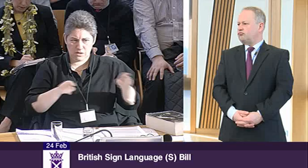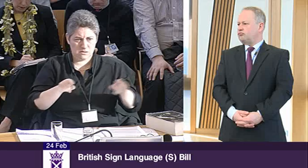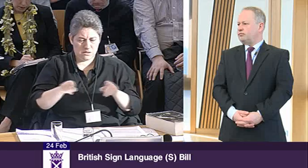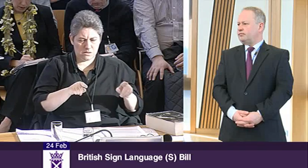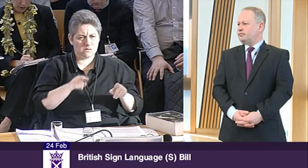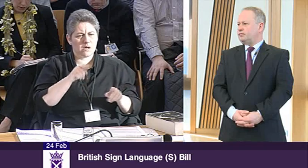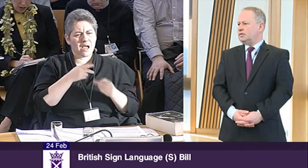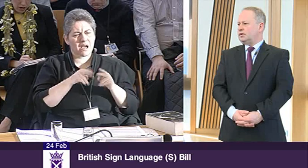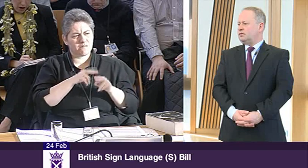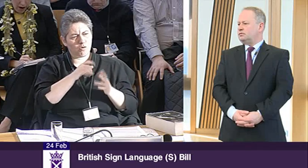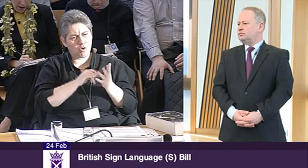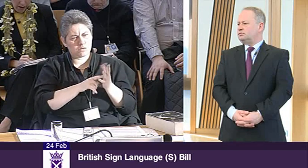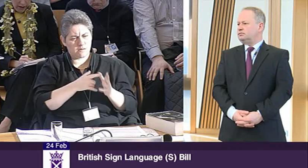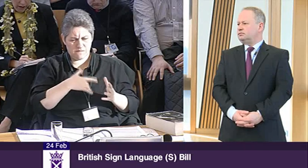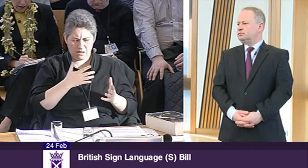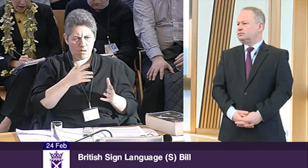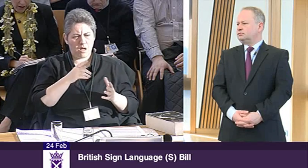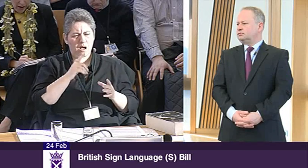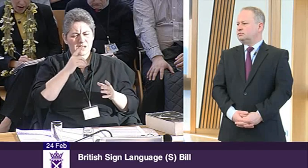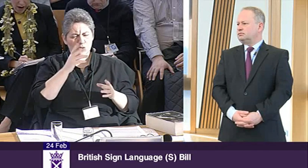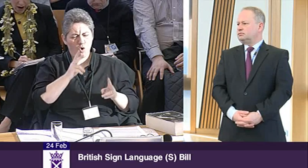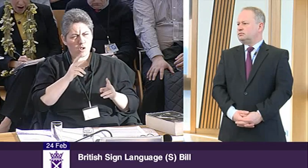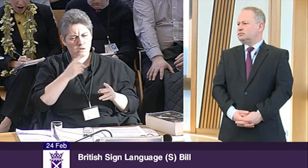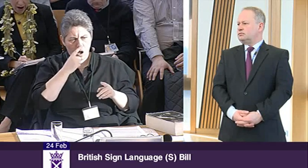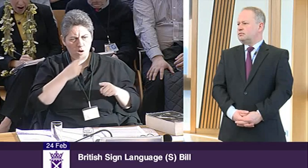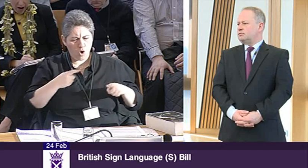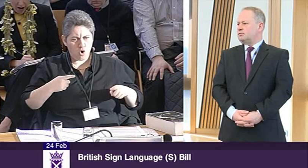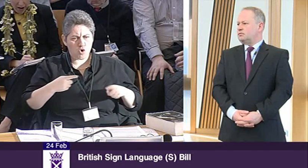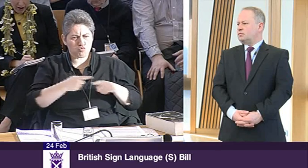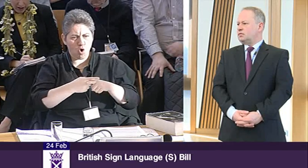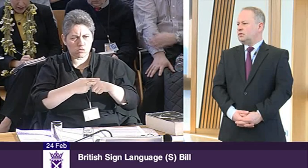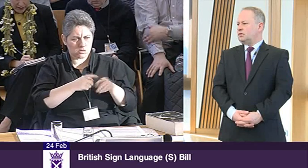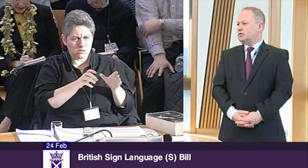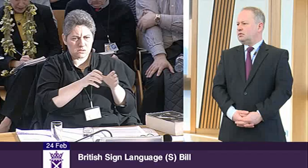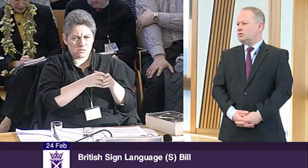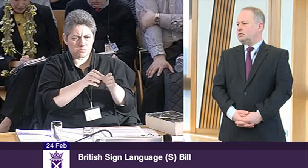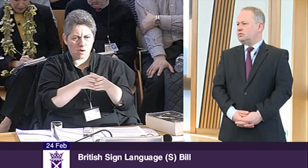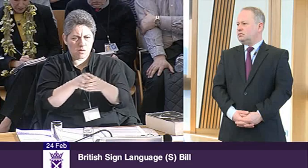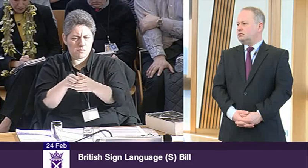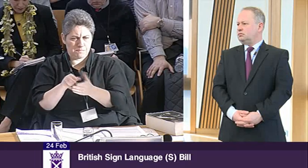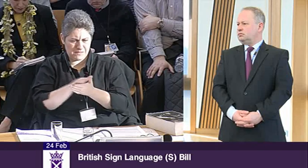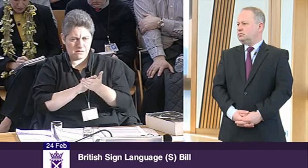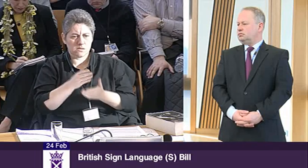There is a lot of misdirected and unstrategic spending on the deaf community. We would like